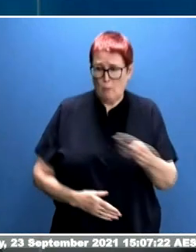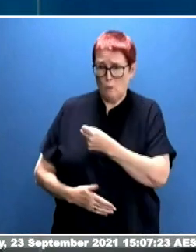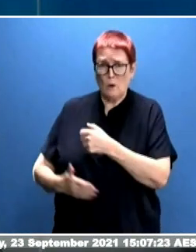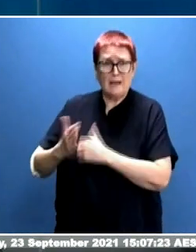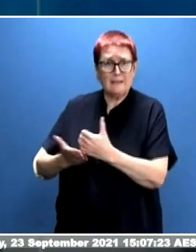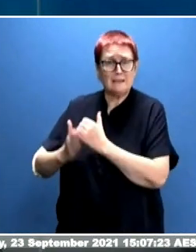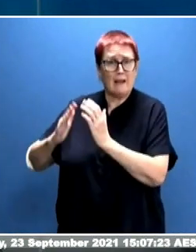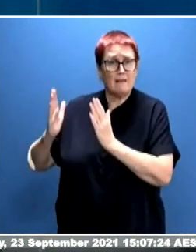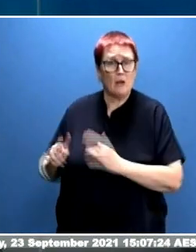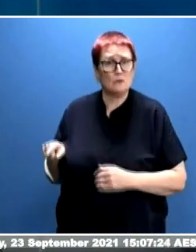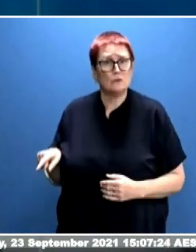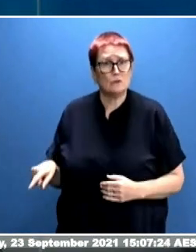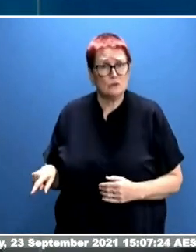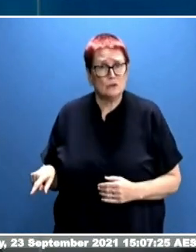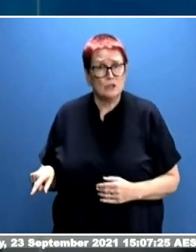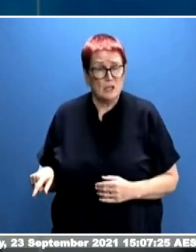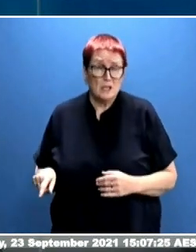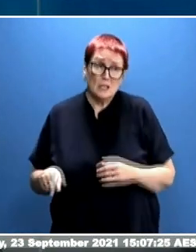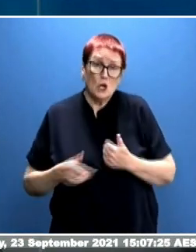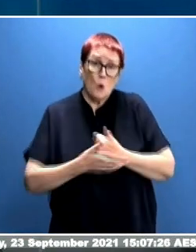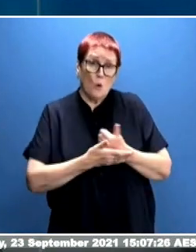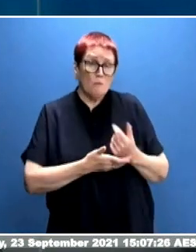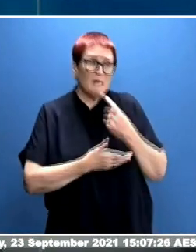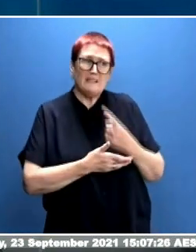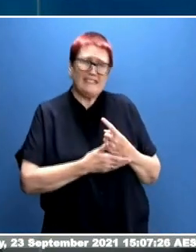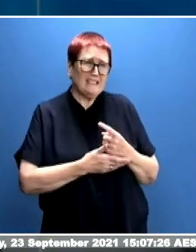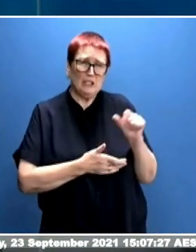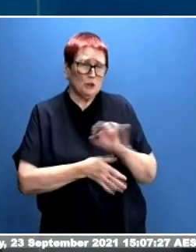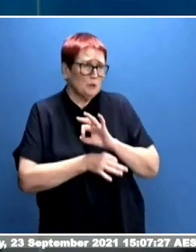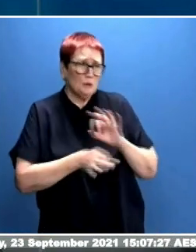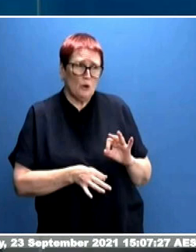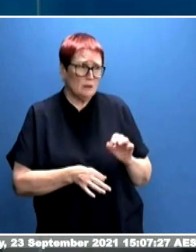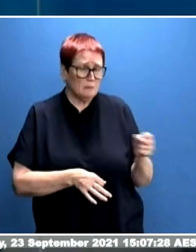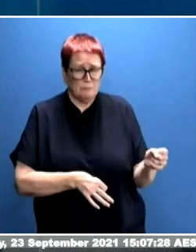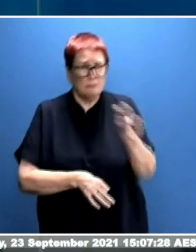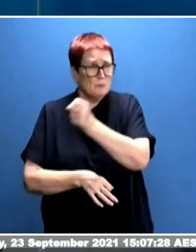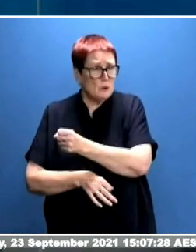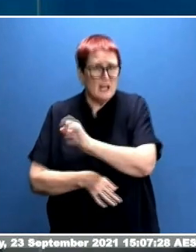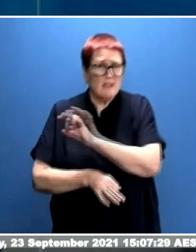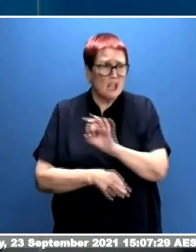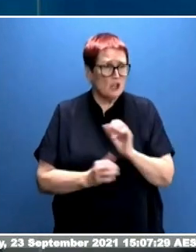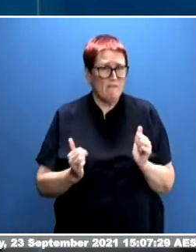make submissions why they shouldn't be, because they are not --- they don't fit the eligibility criteria.